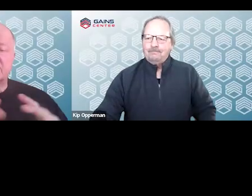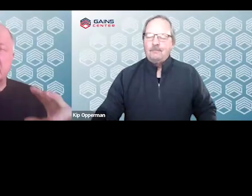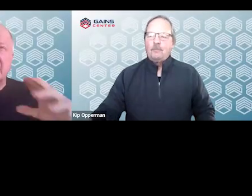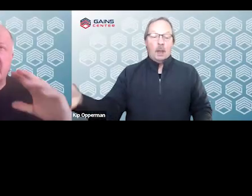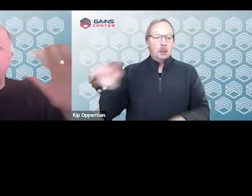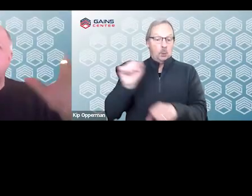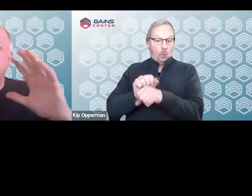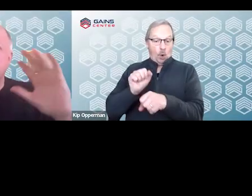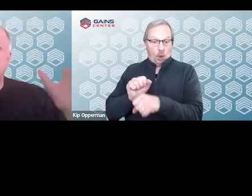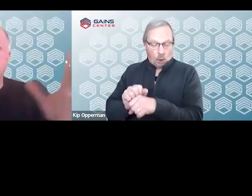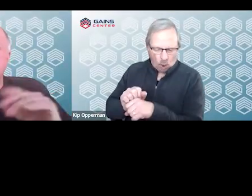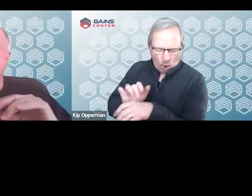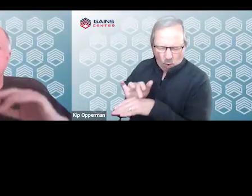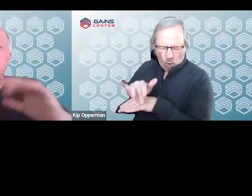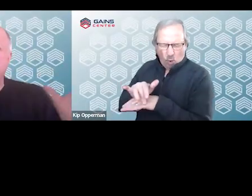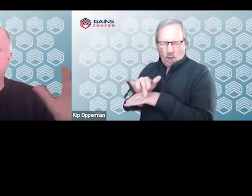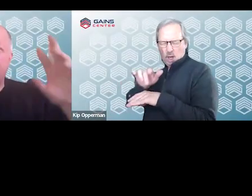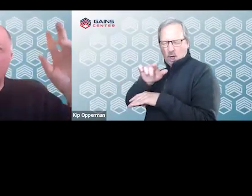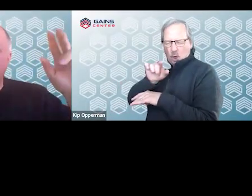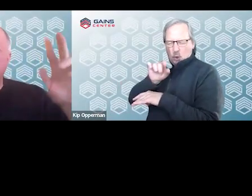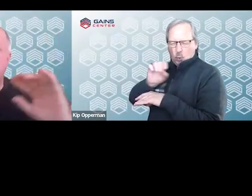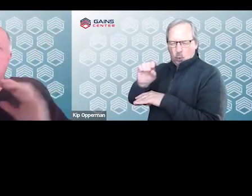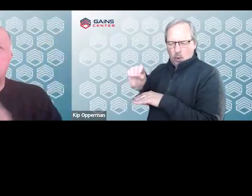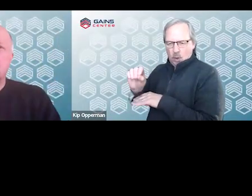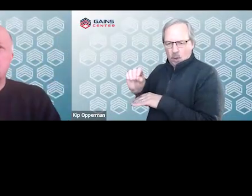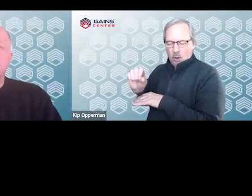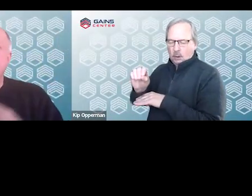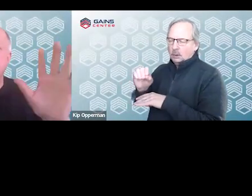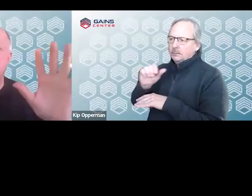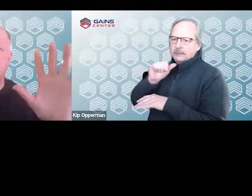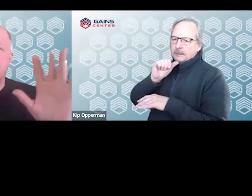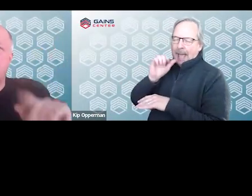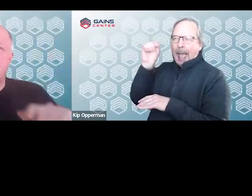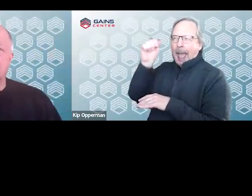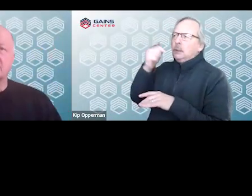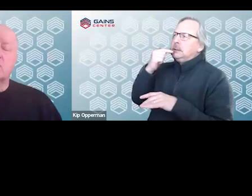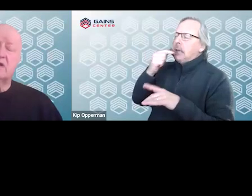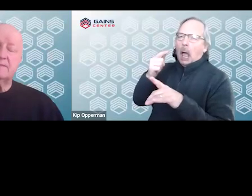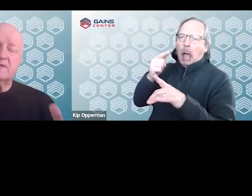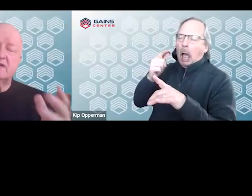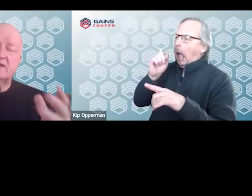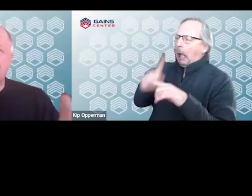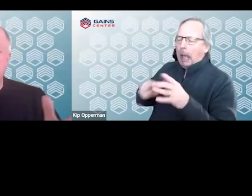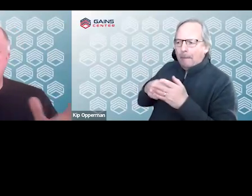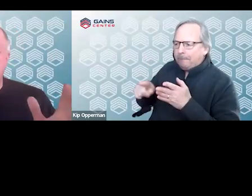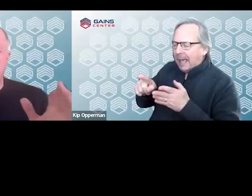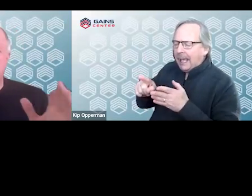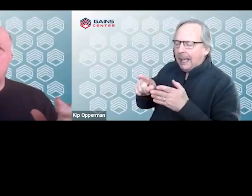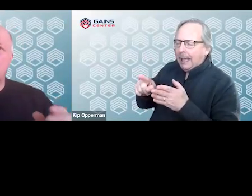this attitude that we shouldn't be paying people to not use drugs. Well, that's not what we're doing.